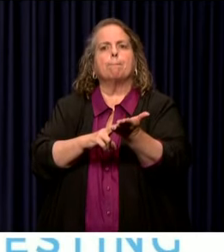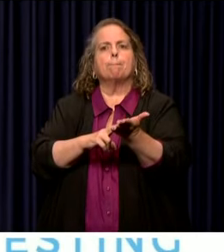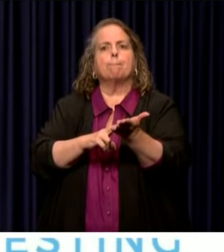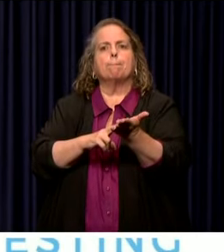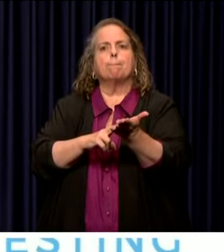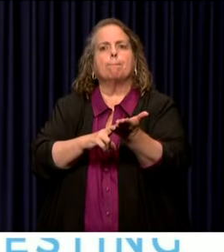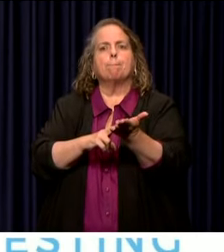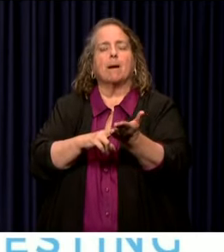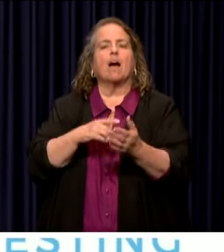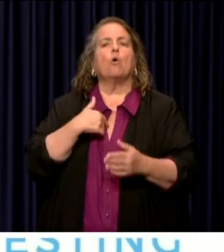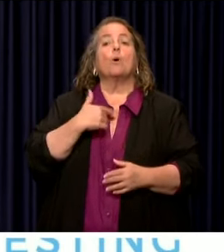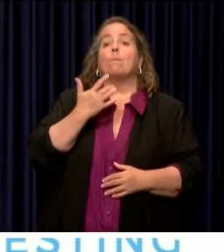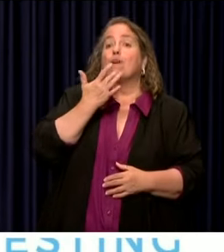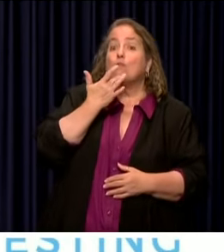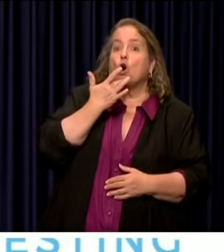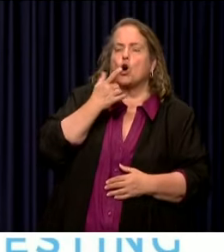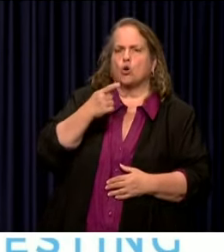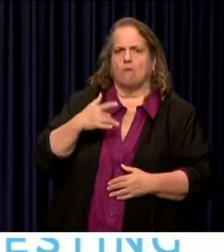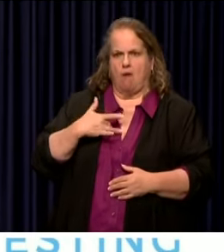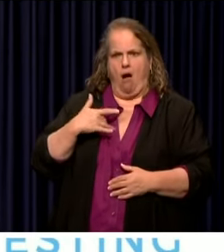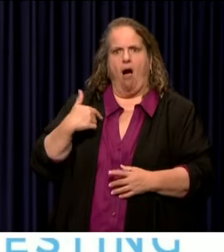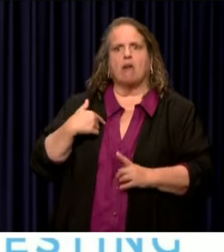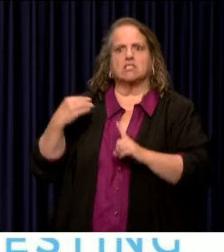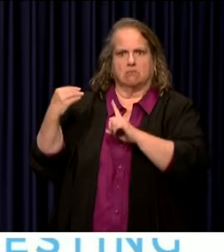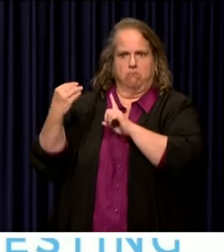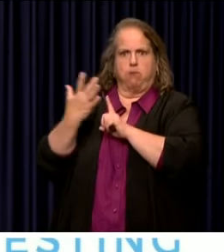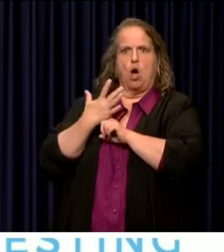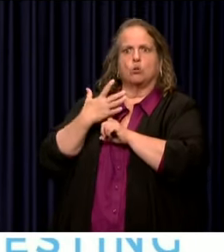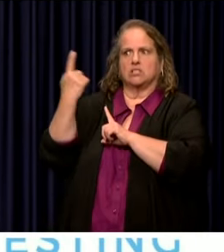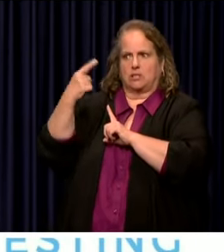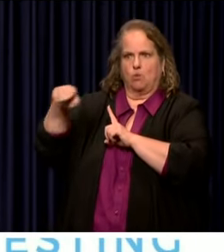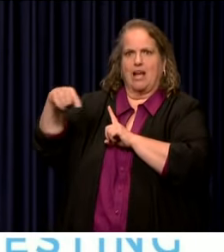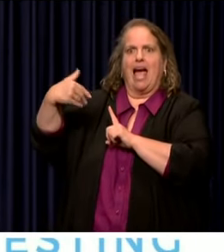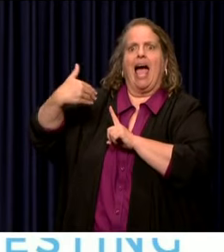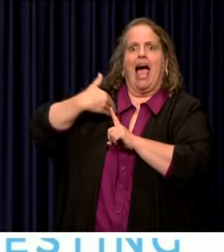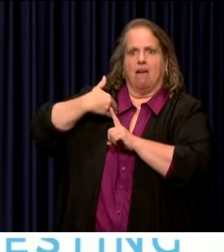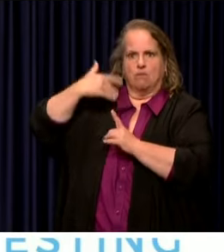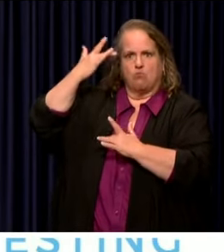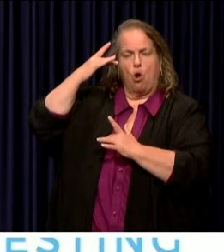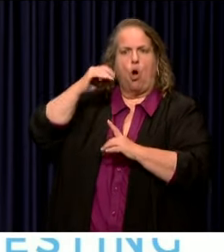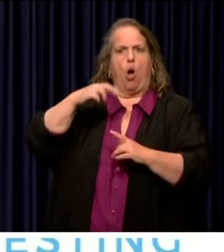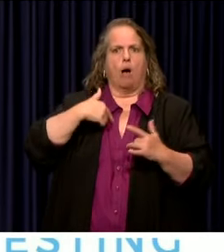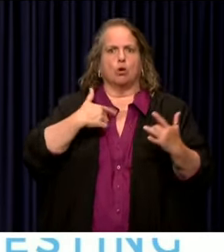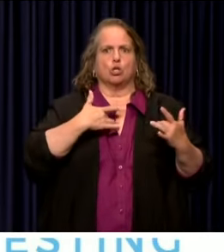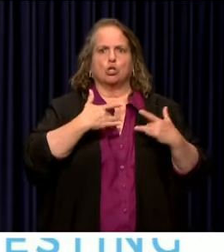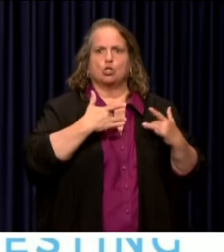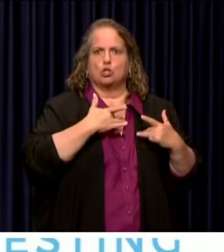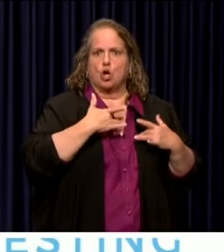TWO COUNTIES BETWEEN THE GRAY AND THE RED HAVEN'T HAD THAT MANY CASES, NO, THEY HAVE THEM.